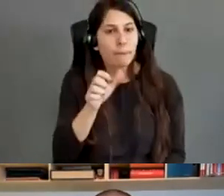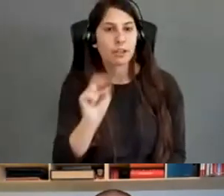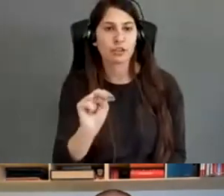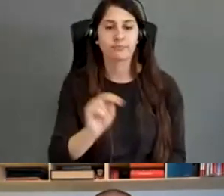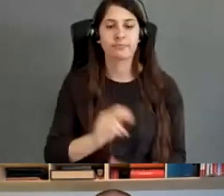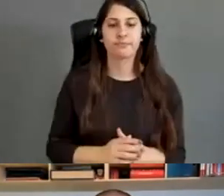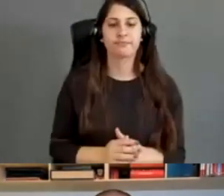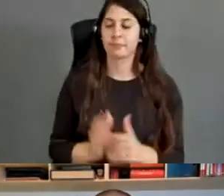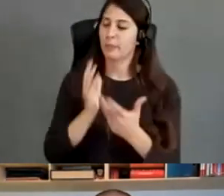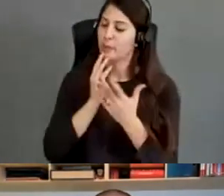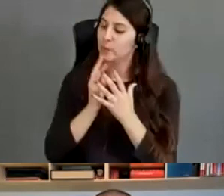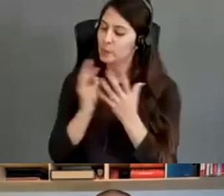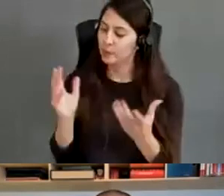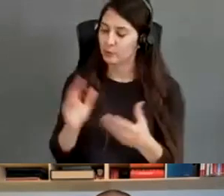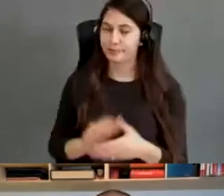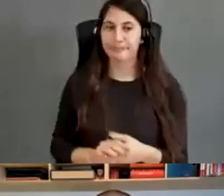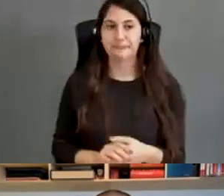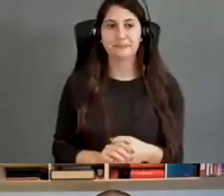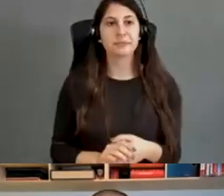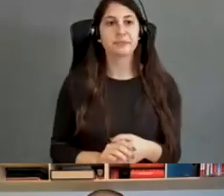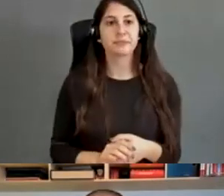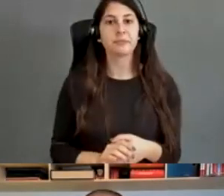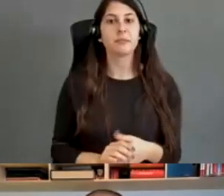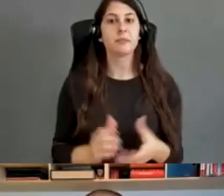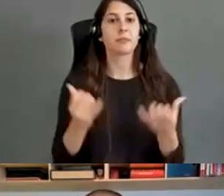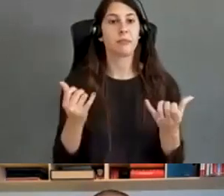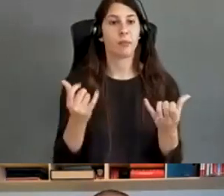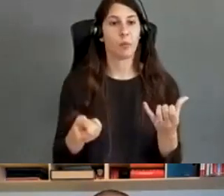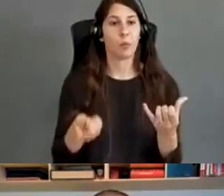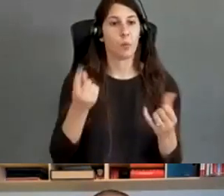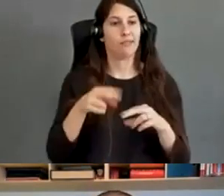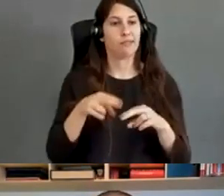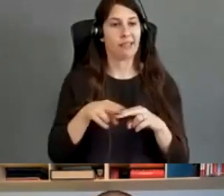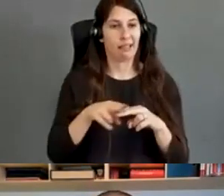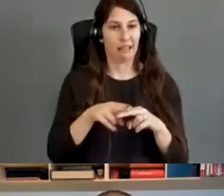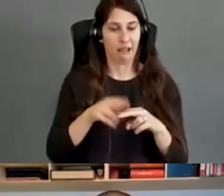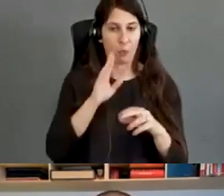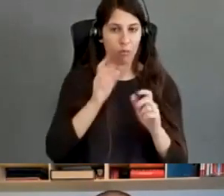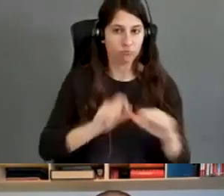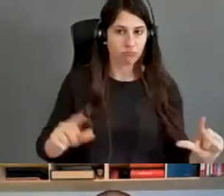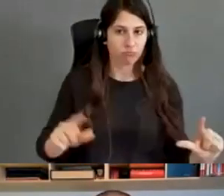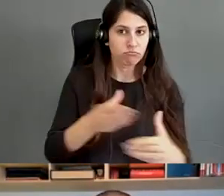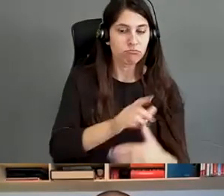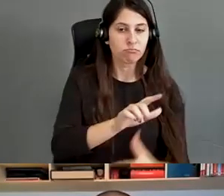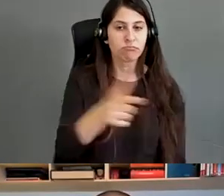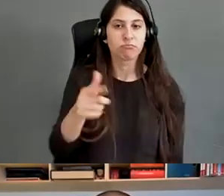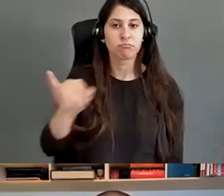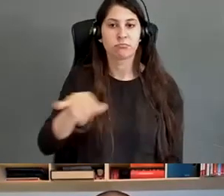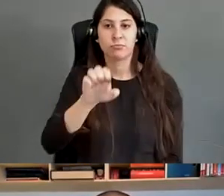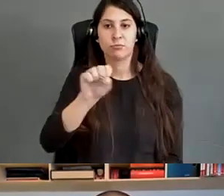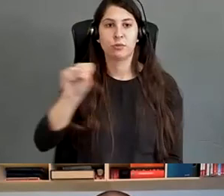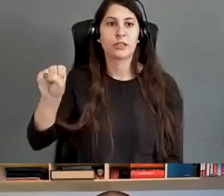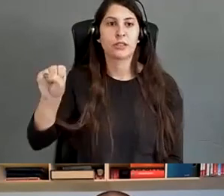Yeah, I'm gonna share just one slide and then hand it over to Jess to move us into working groups.